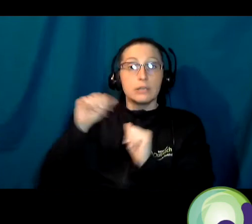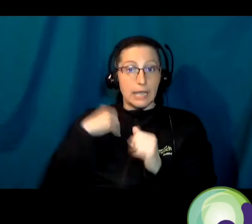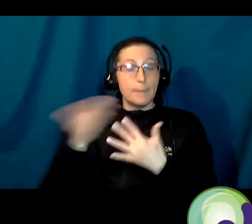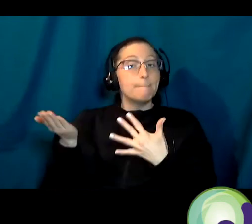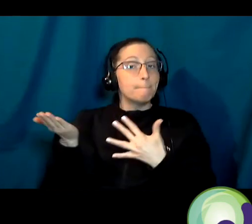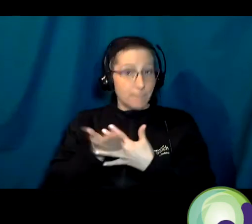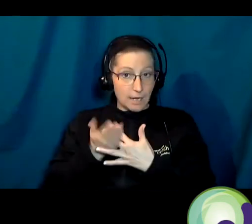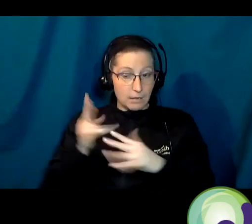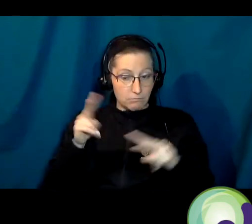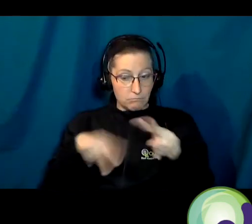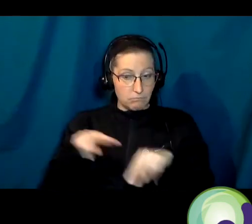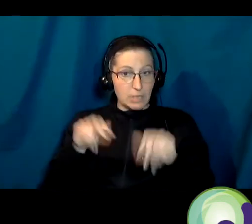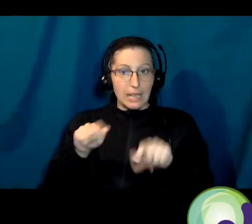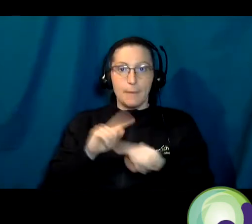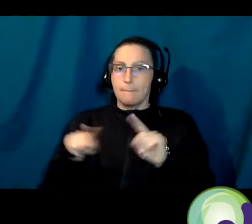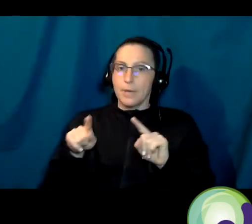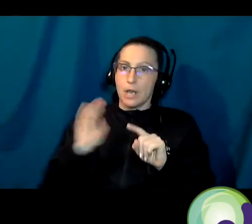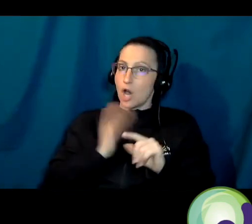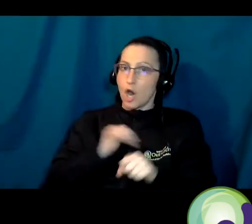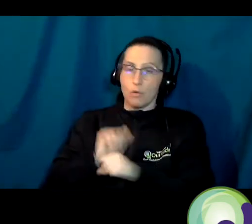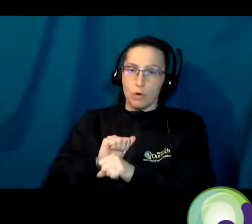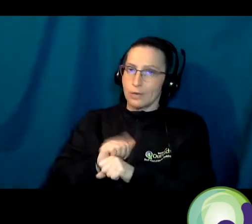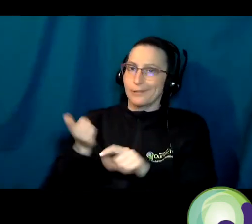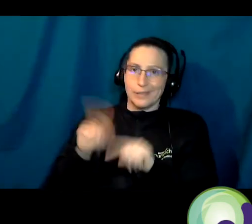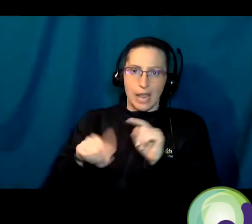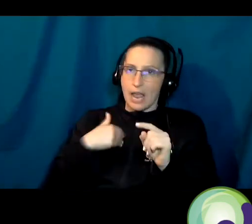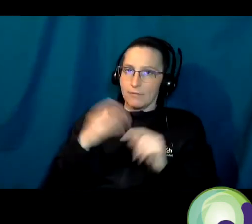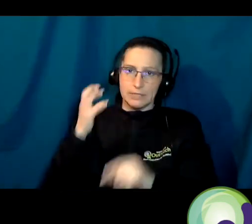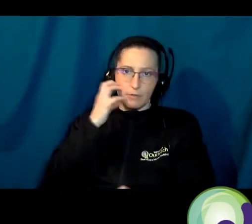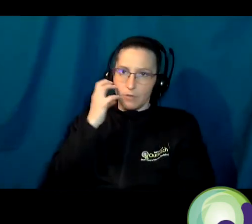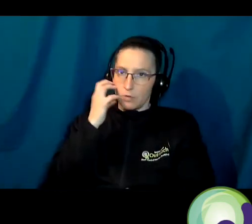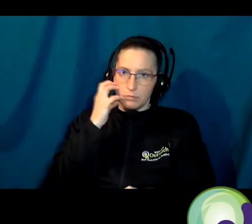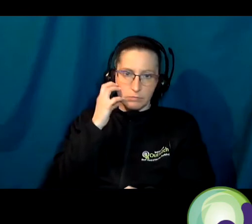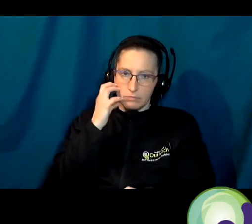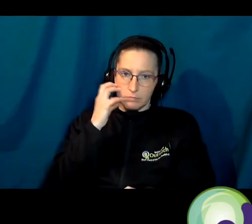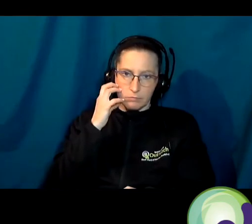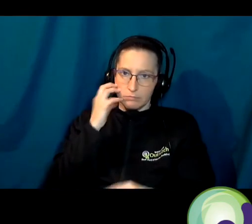But the work that we do isn't conducive to having a cell phone hooked to them.